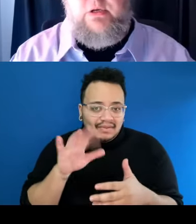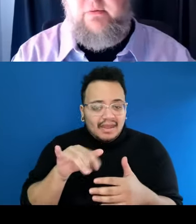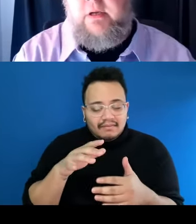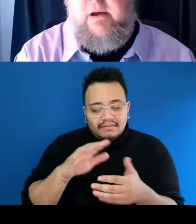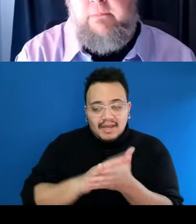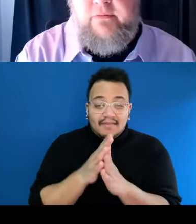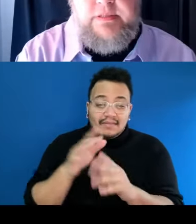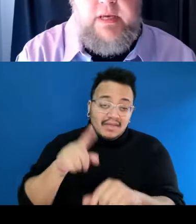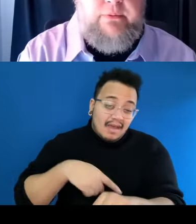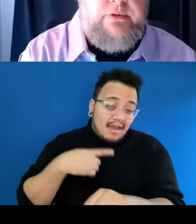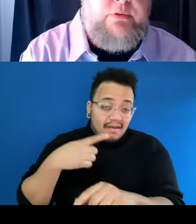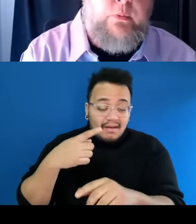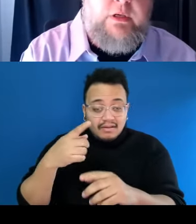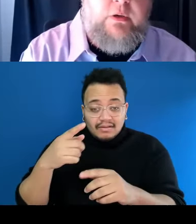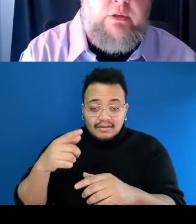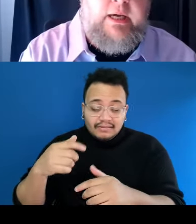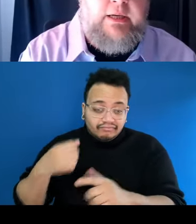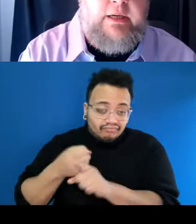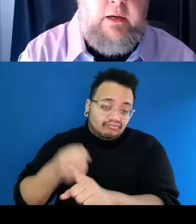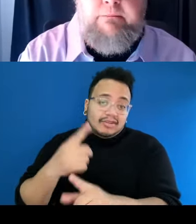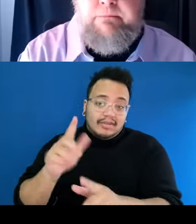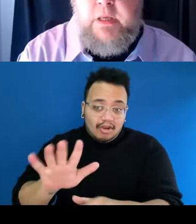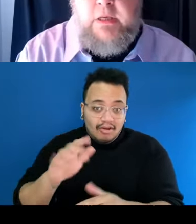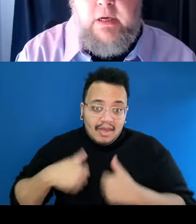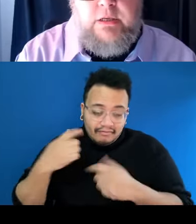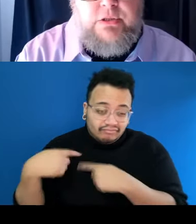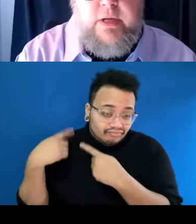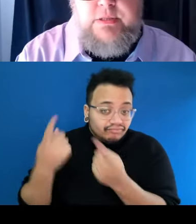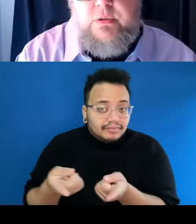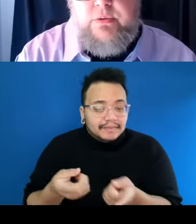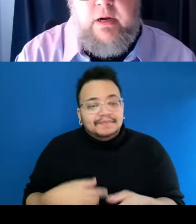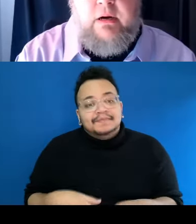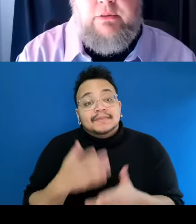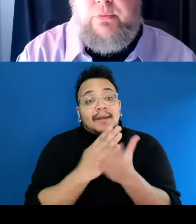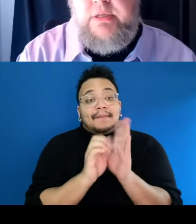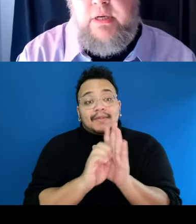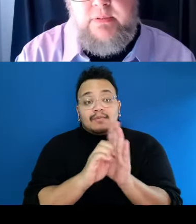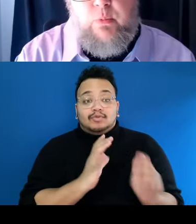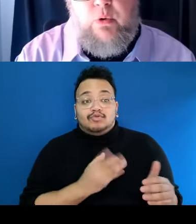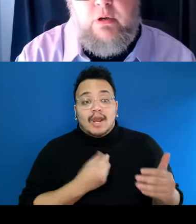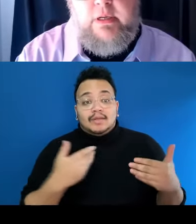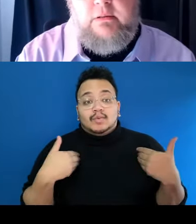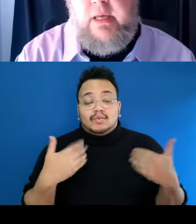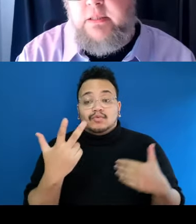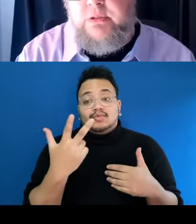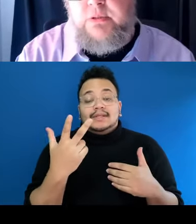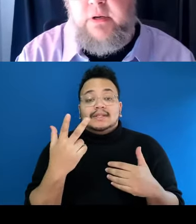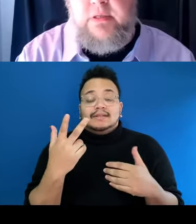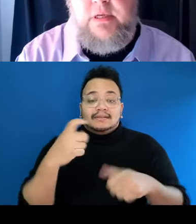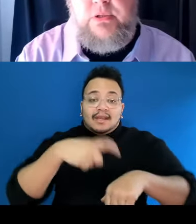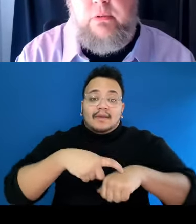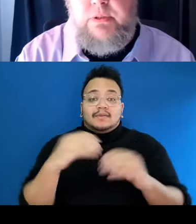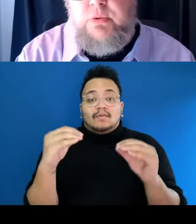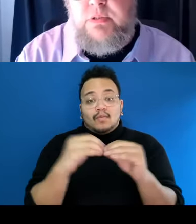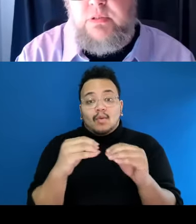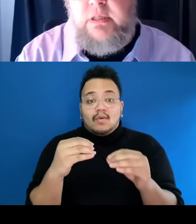So, give a couple of examples. We know that trans youth are three times more likely to experience sexual abuse